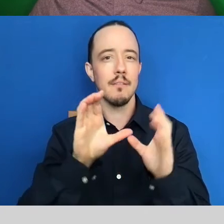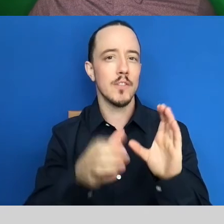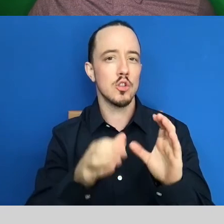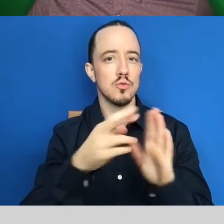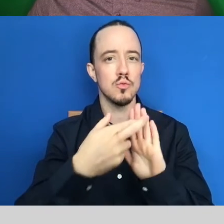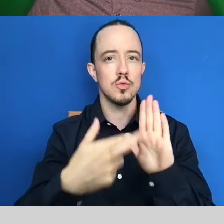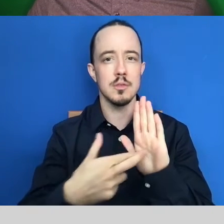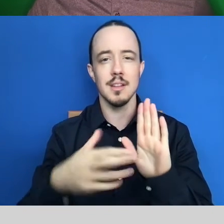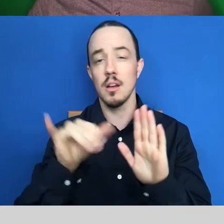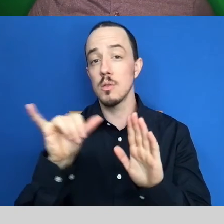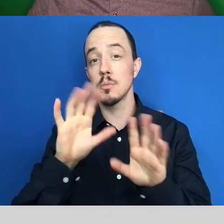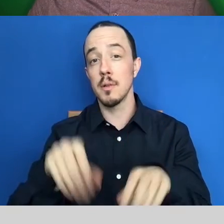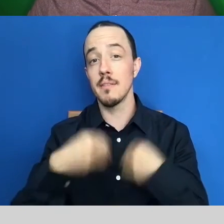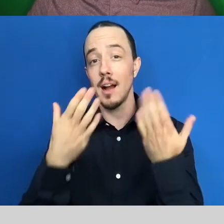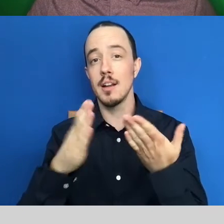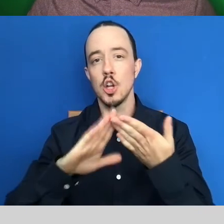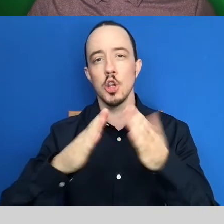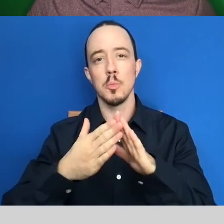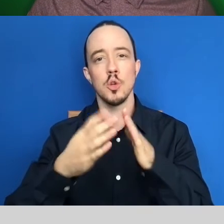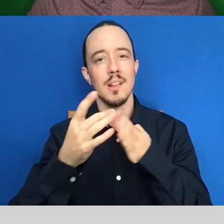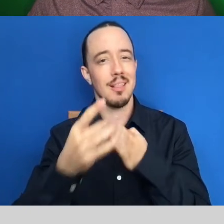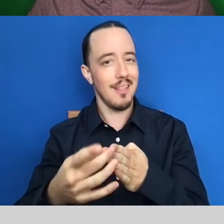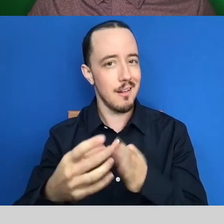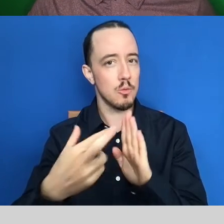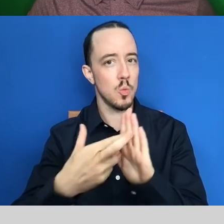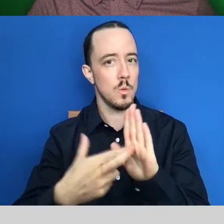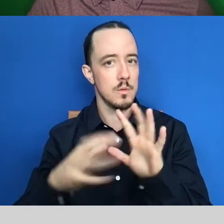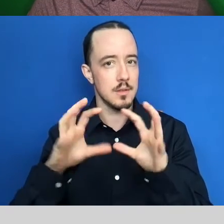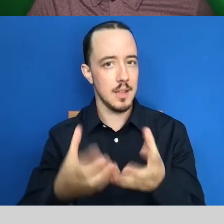Semgrep also provides a pre-built community driven rule set